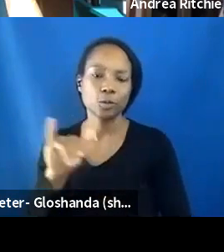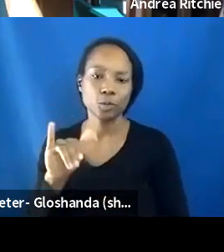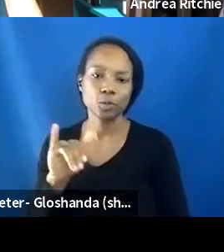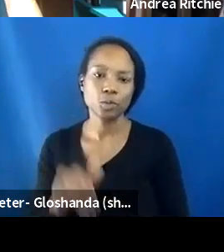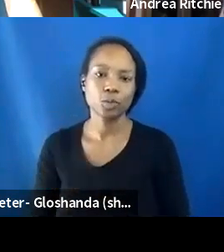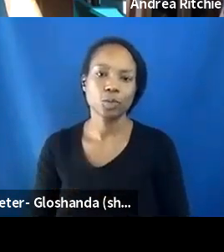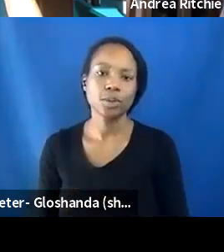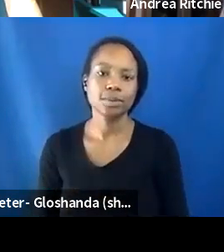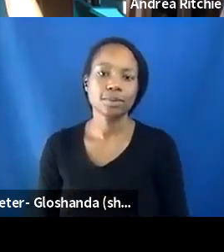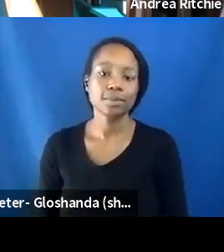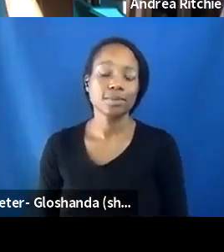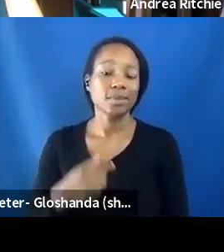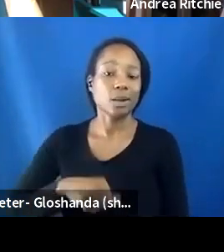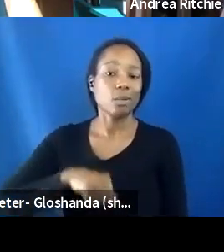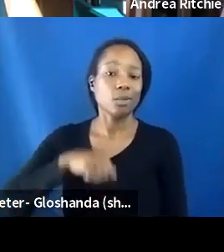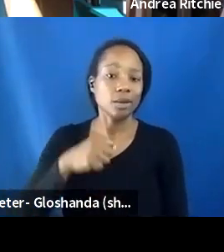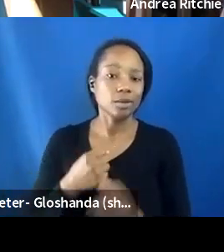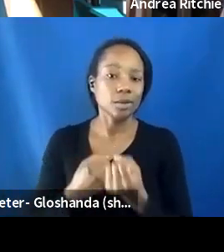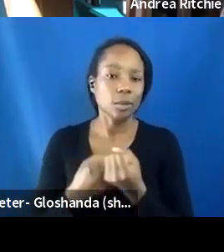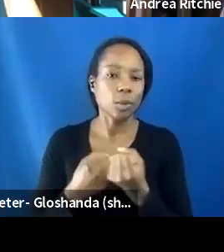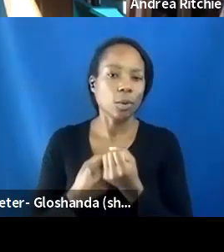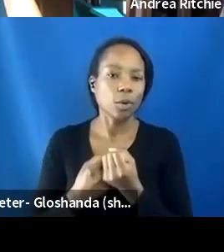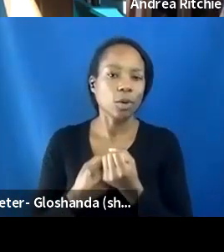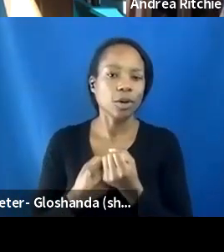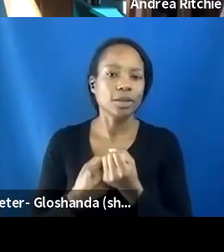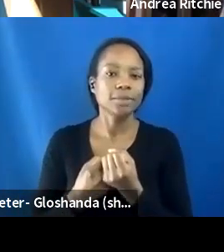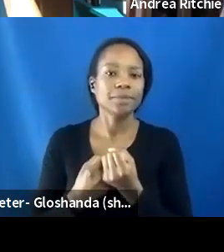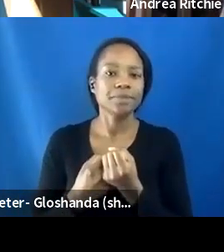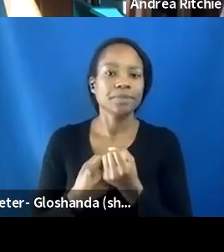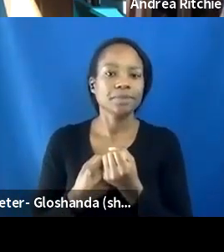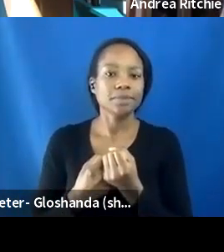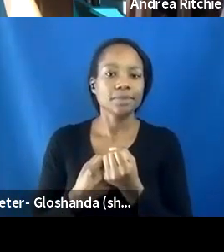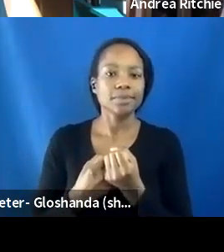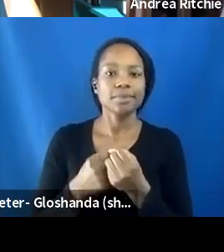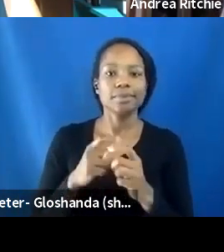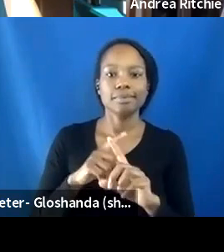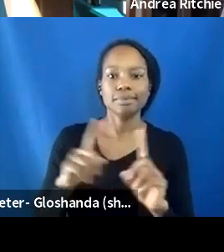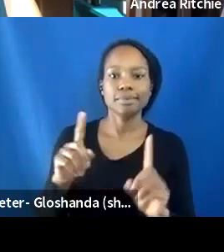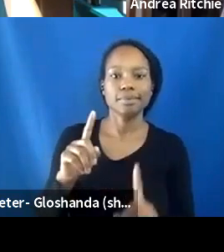and it's something that Imade started, but BEAM has been supporting Imade with, I-M-A-D-E,